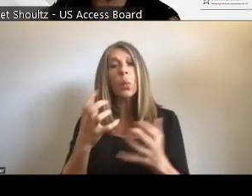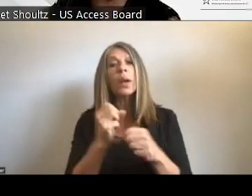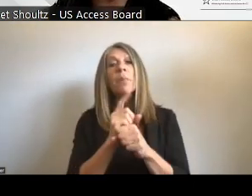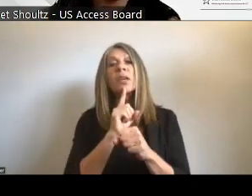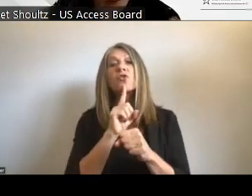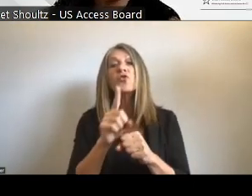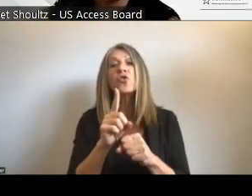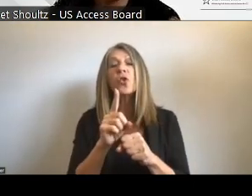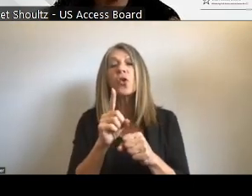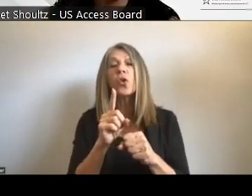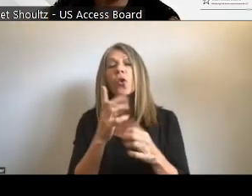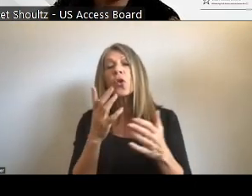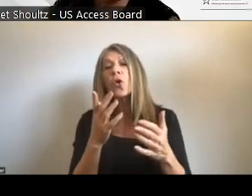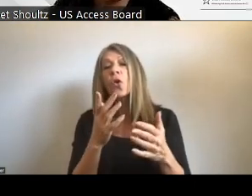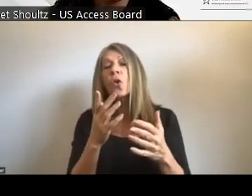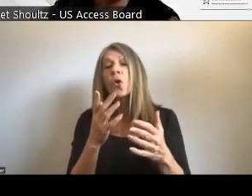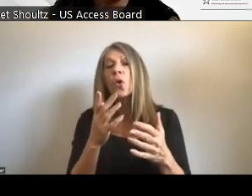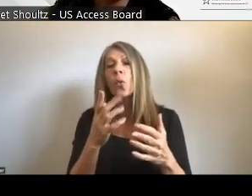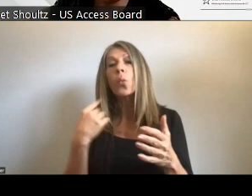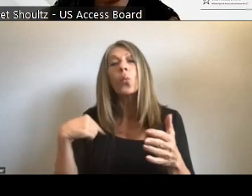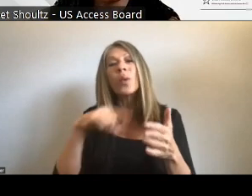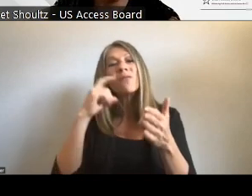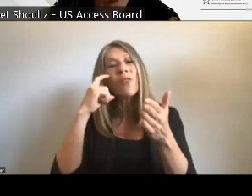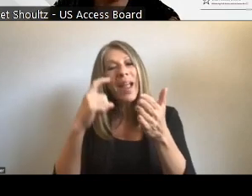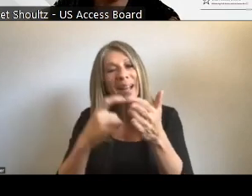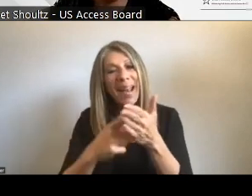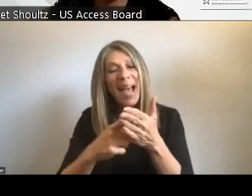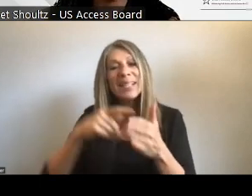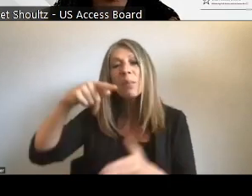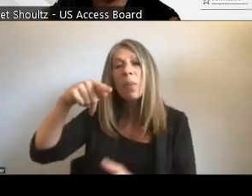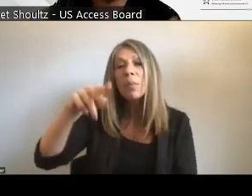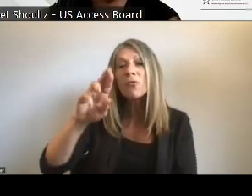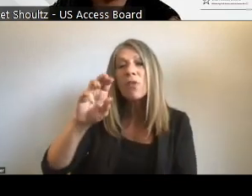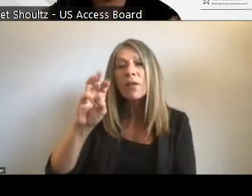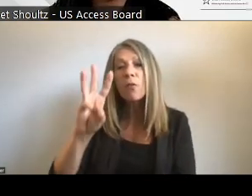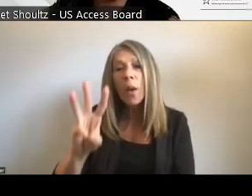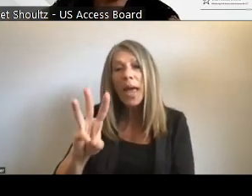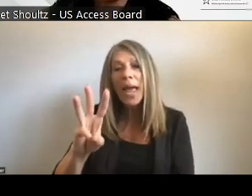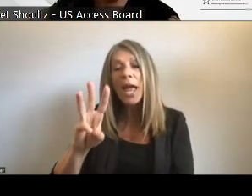sure we closed that gap because we recognized that in the public right-of-way all on-street